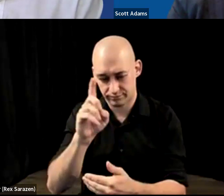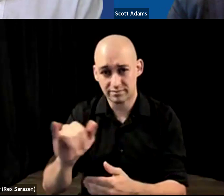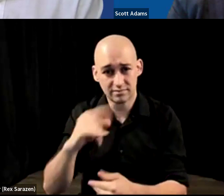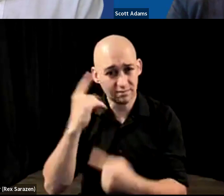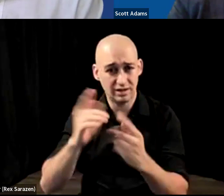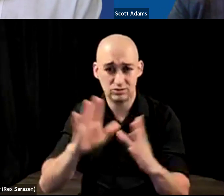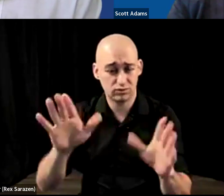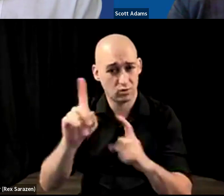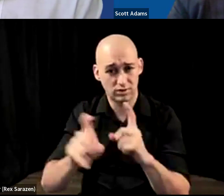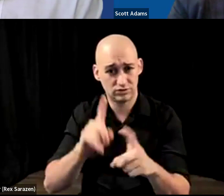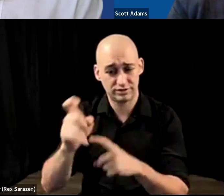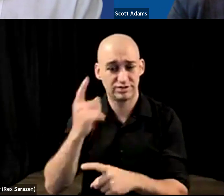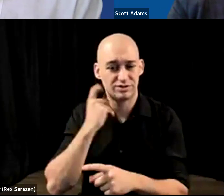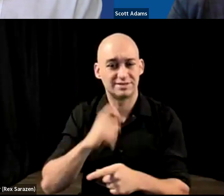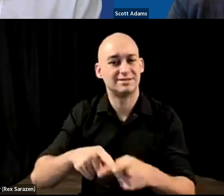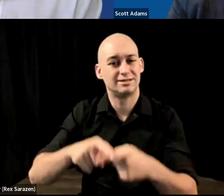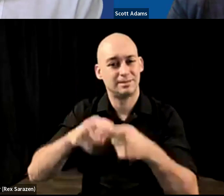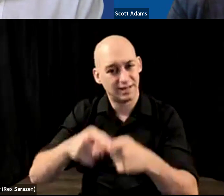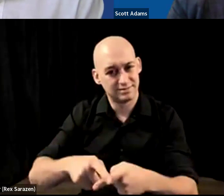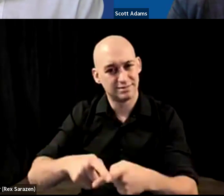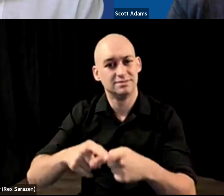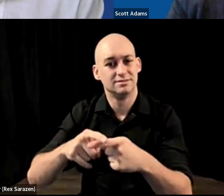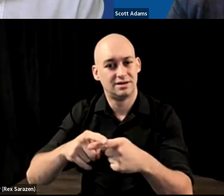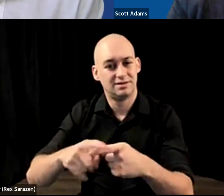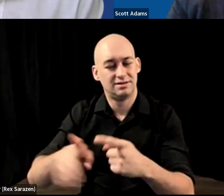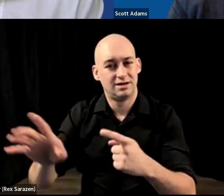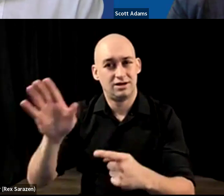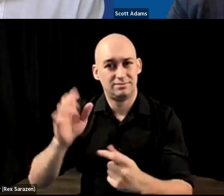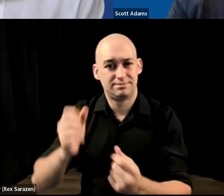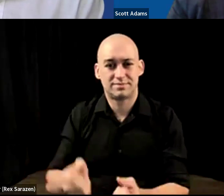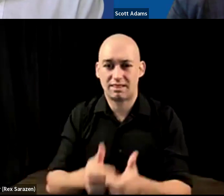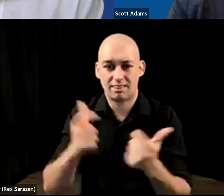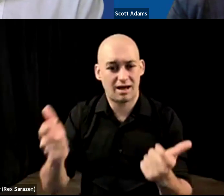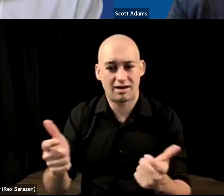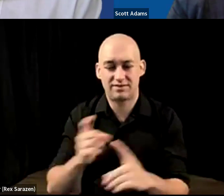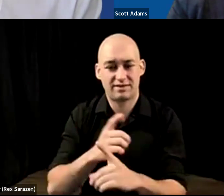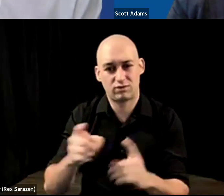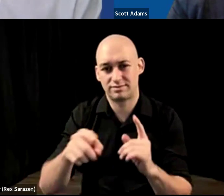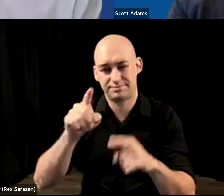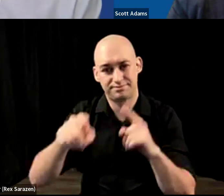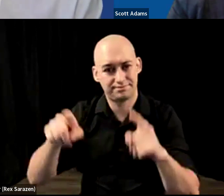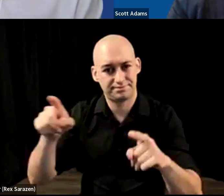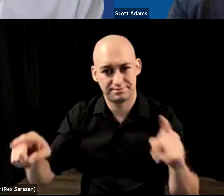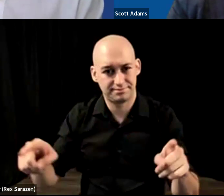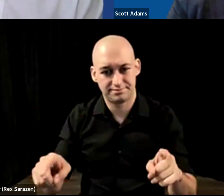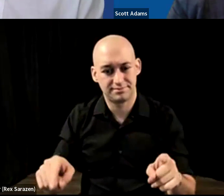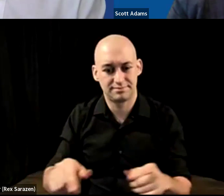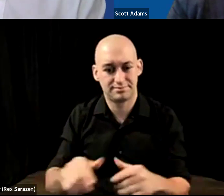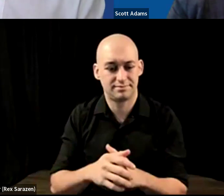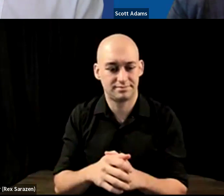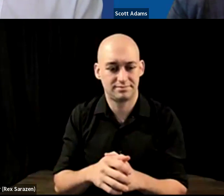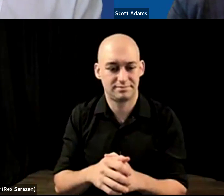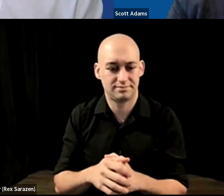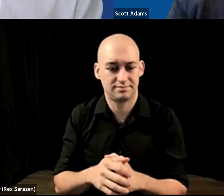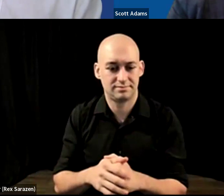I think it would just depend. There's so much dimensionality as we've learned and, and folks